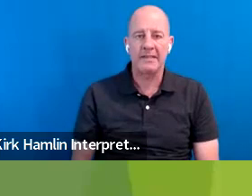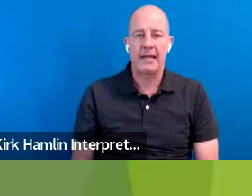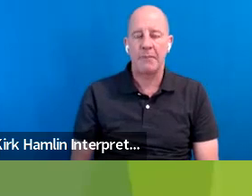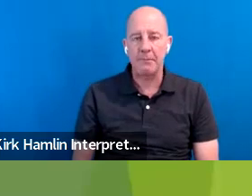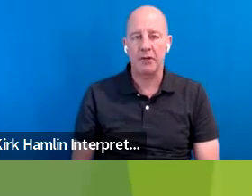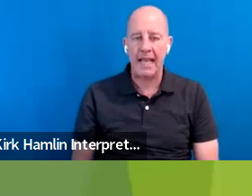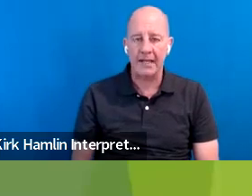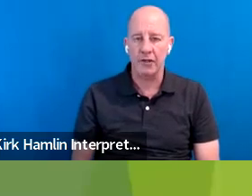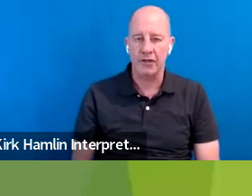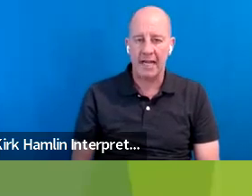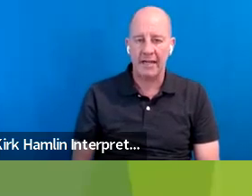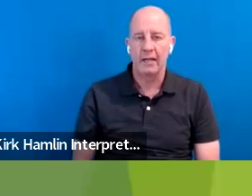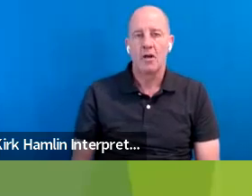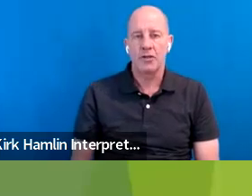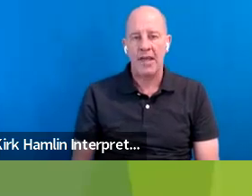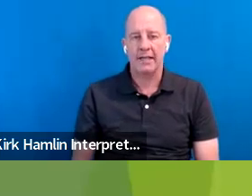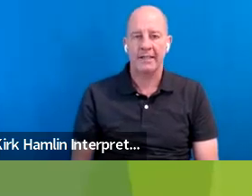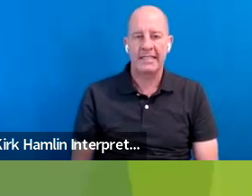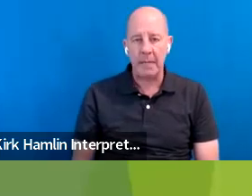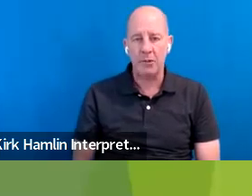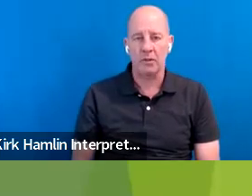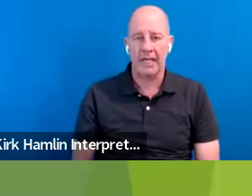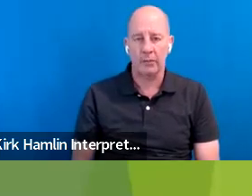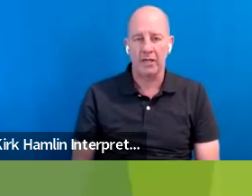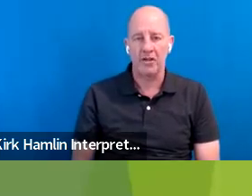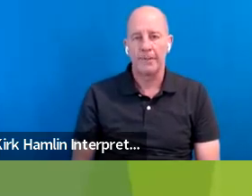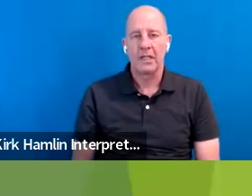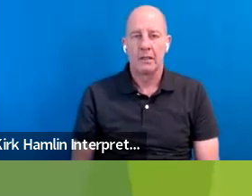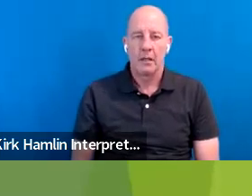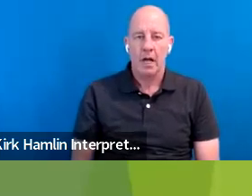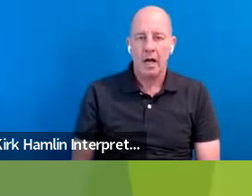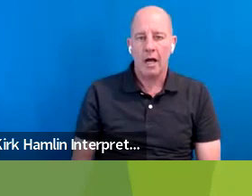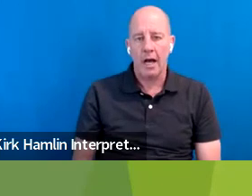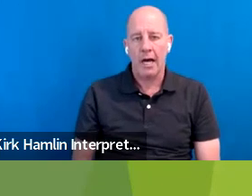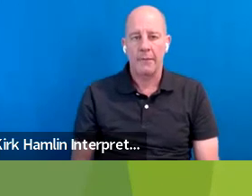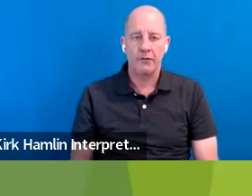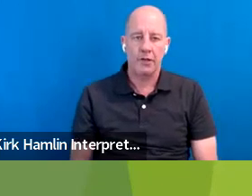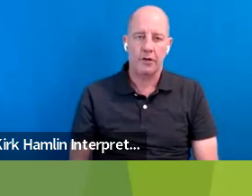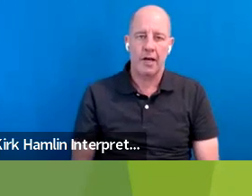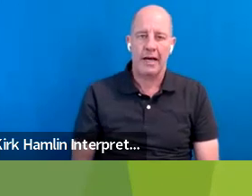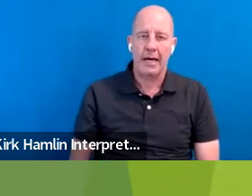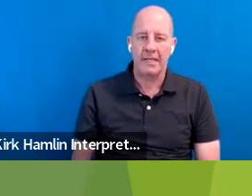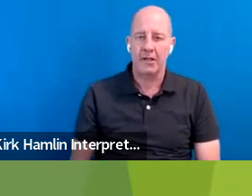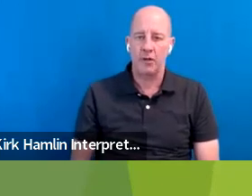That means that people can understand it, so that conceptual language means that you